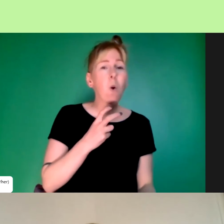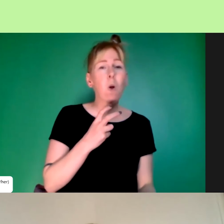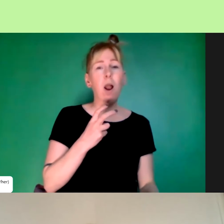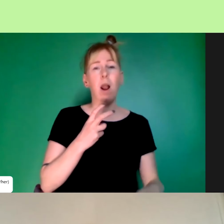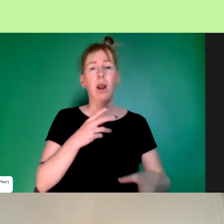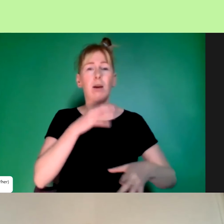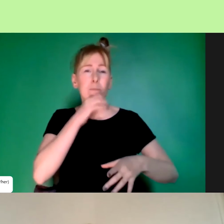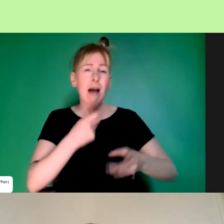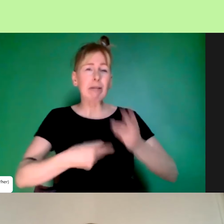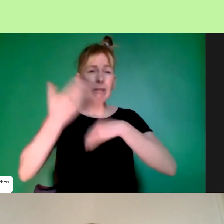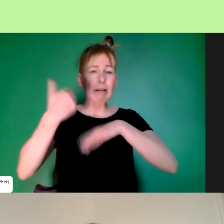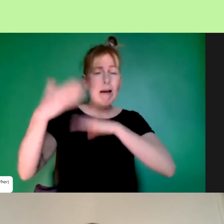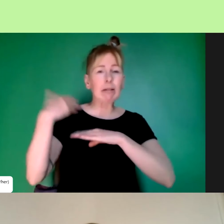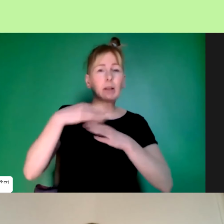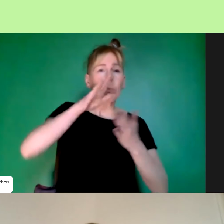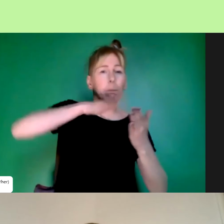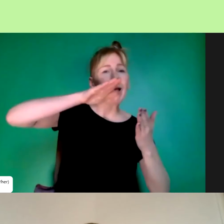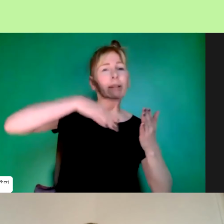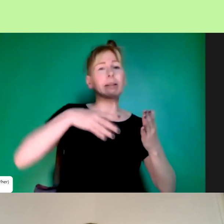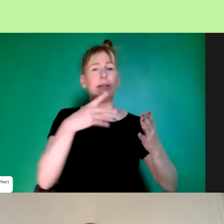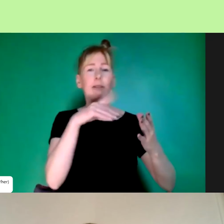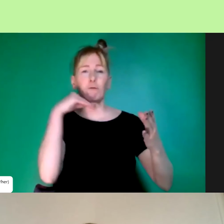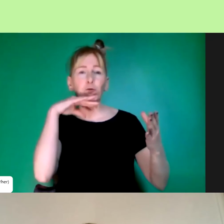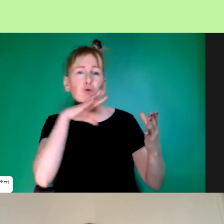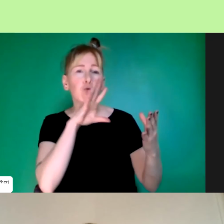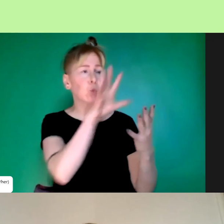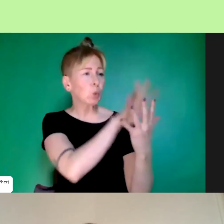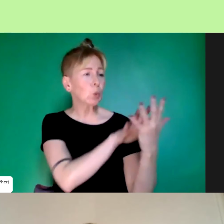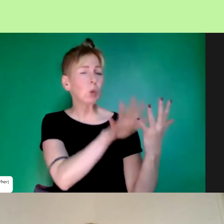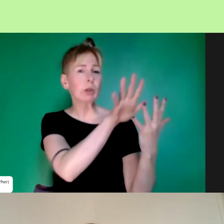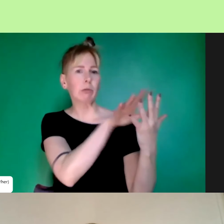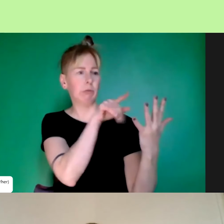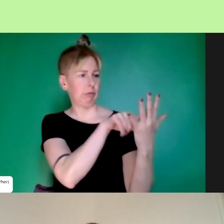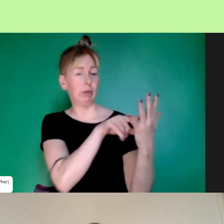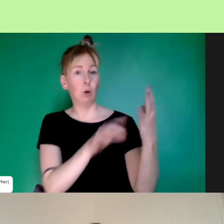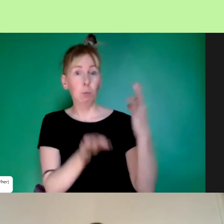are kind of you cannot separate the political from the aesthetic. And that's how I've, I've